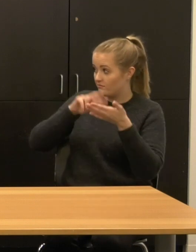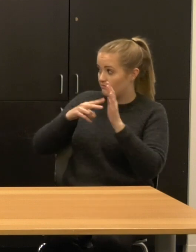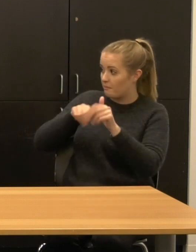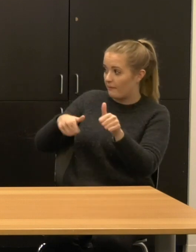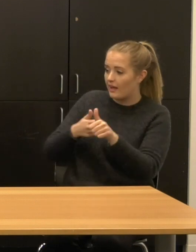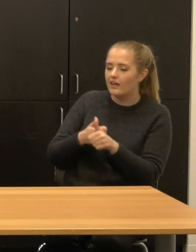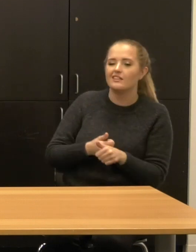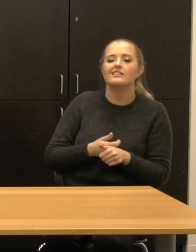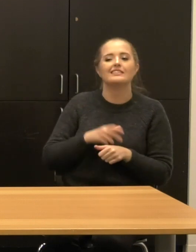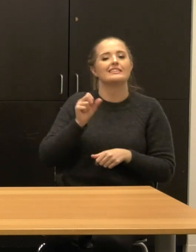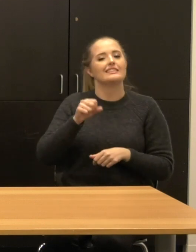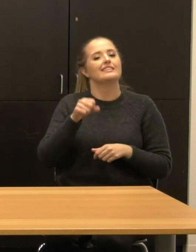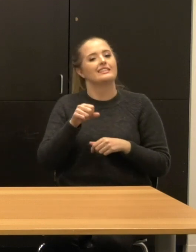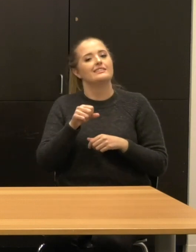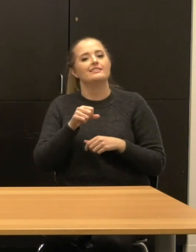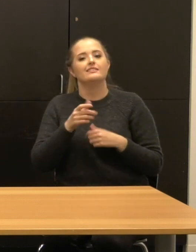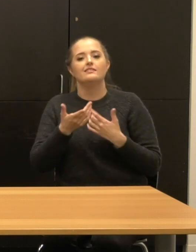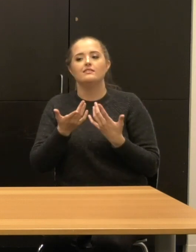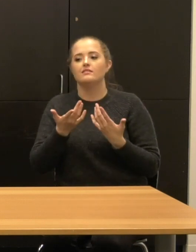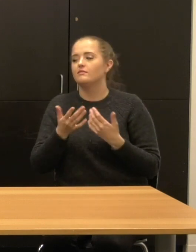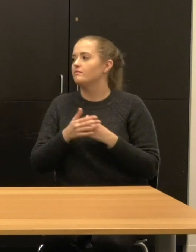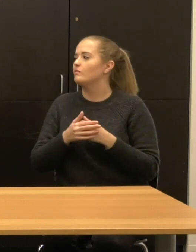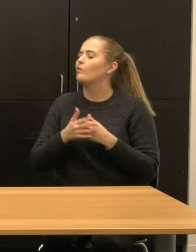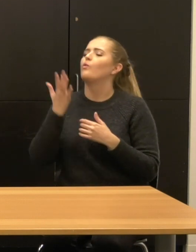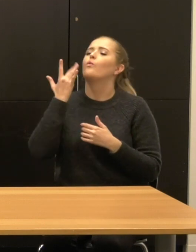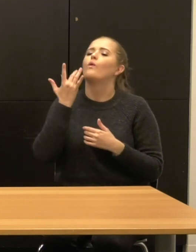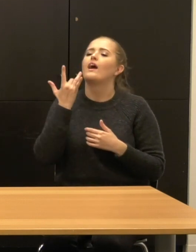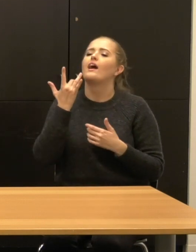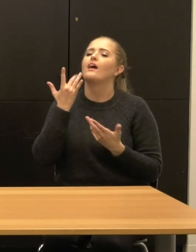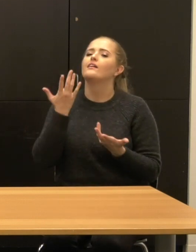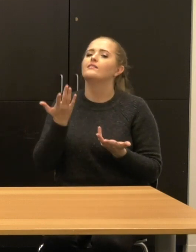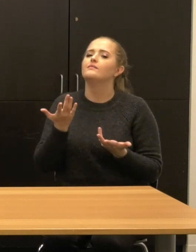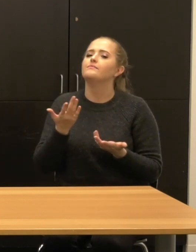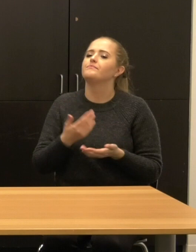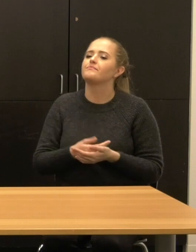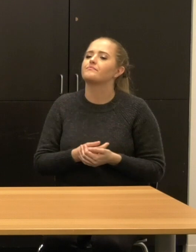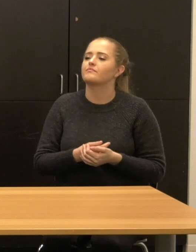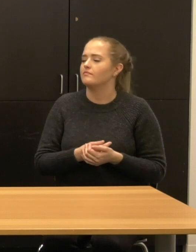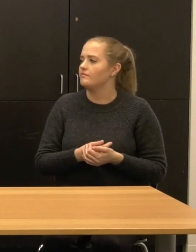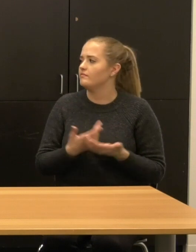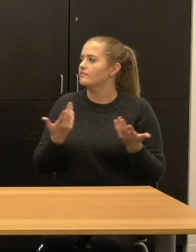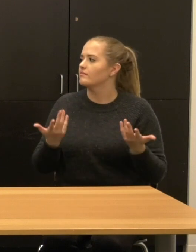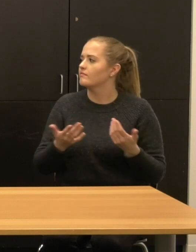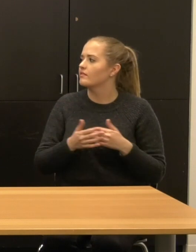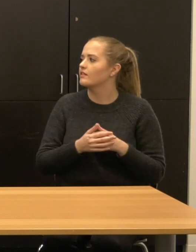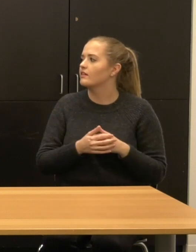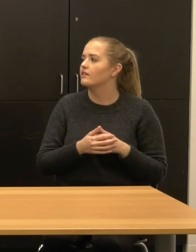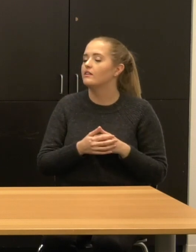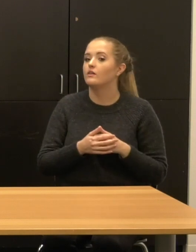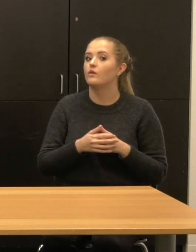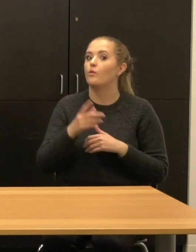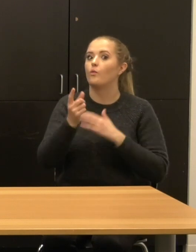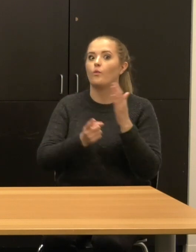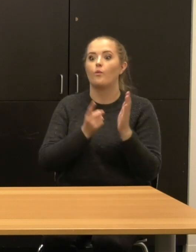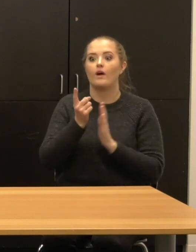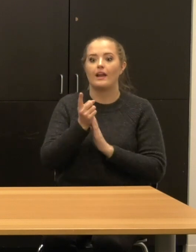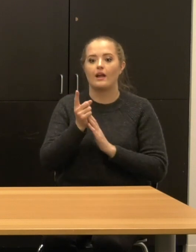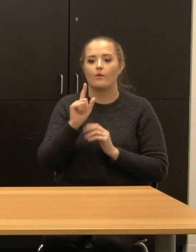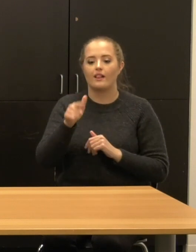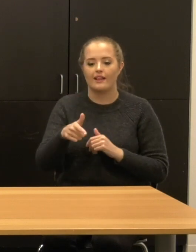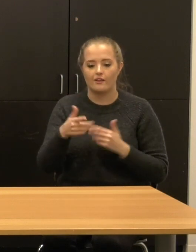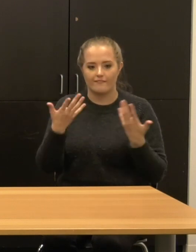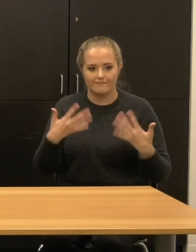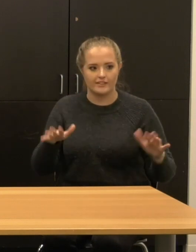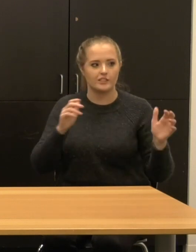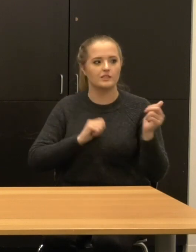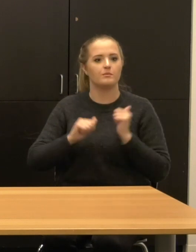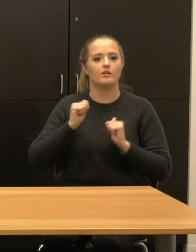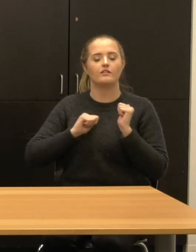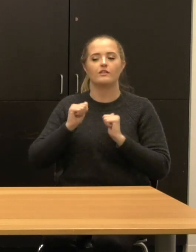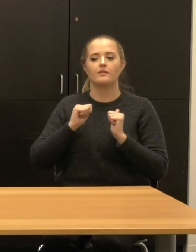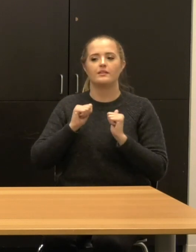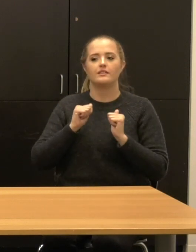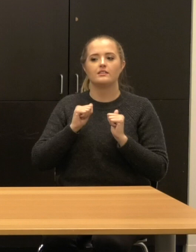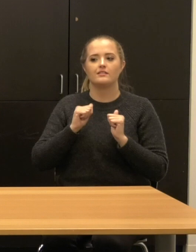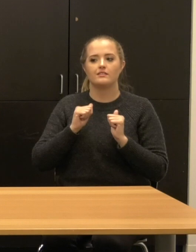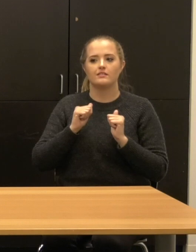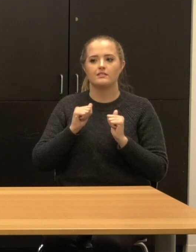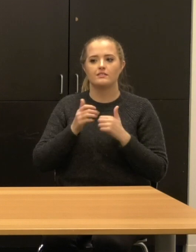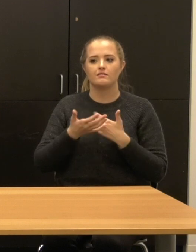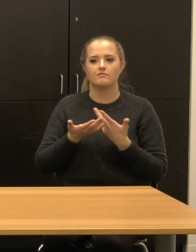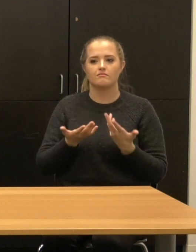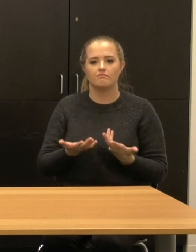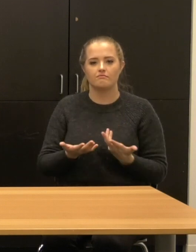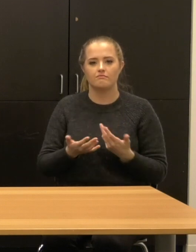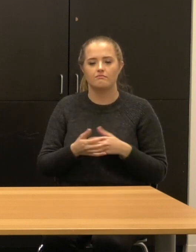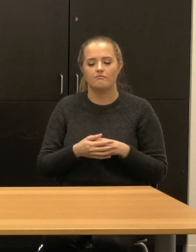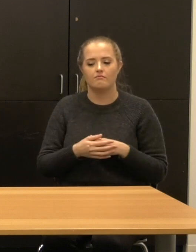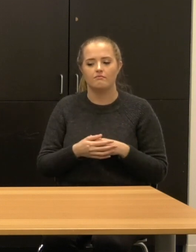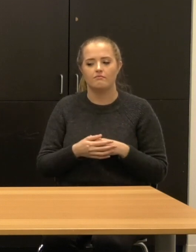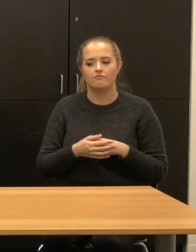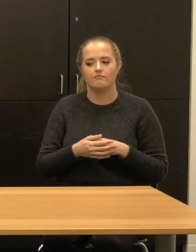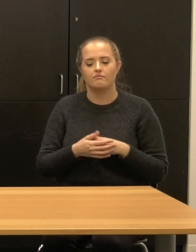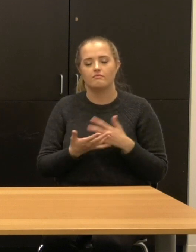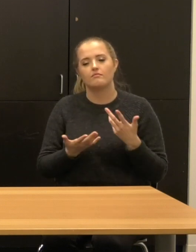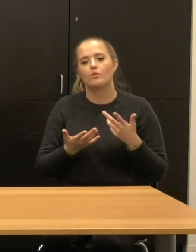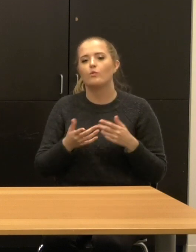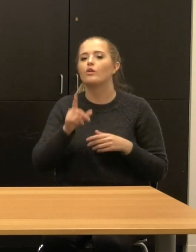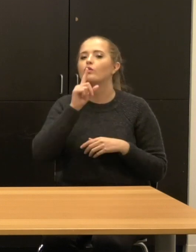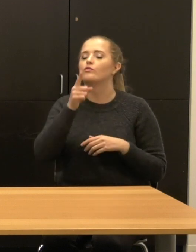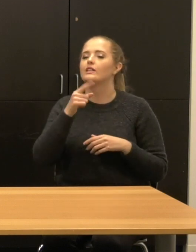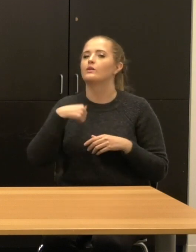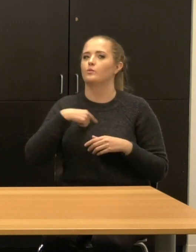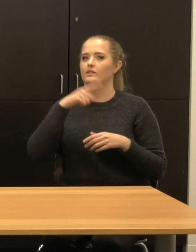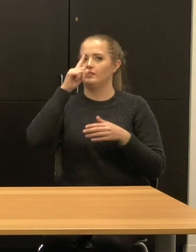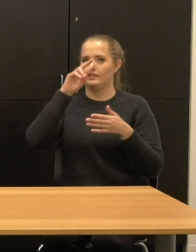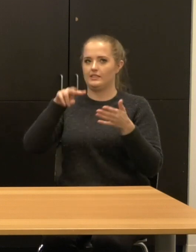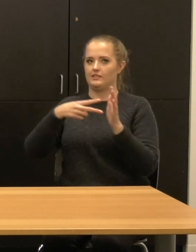Alice: But also because, I mean this was very intentional on our part because this, this,